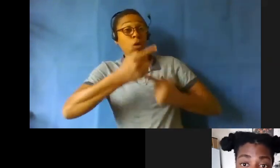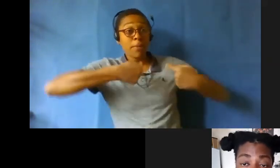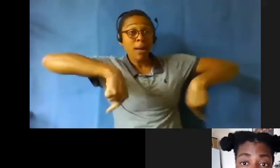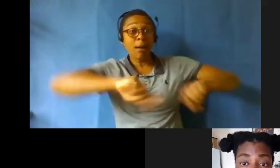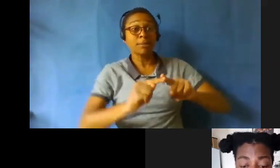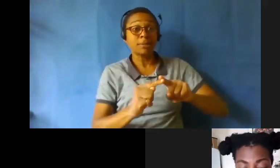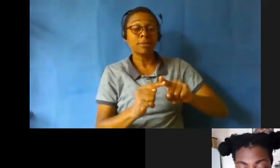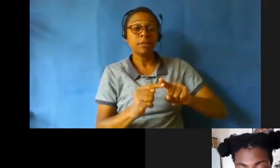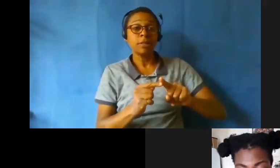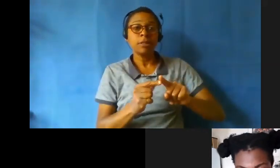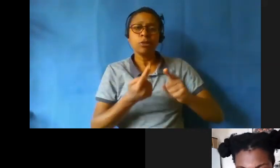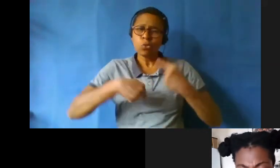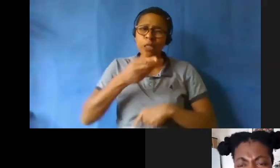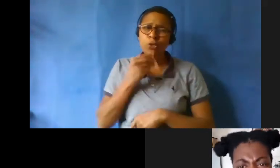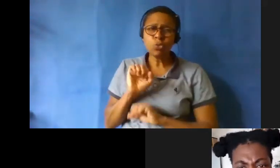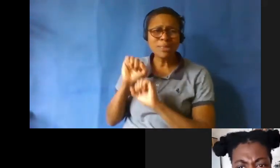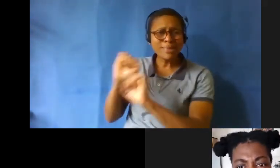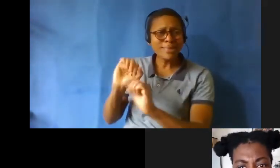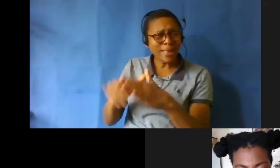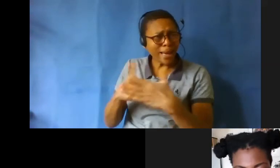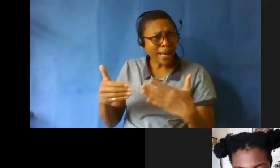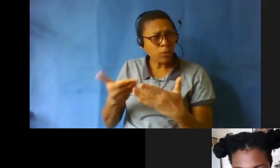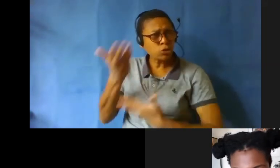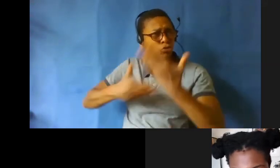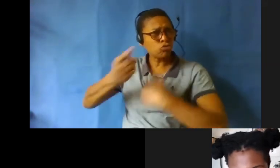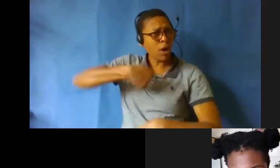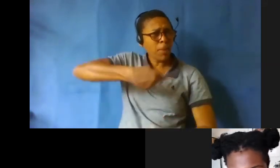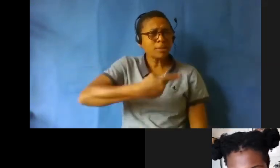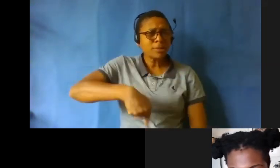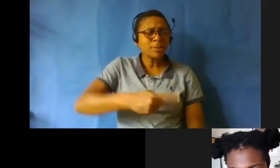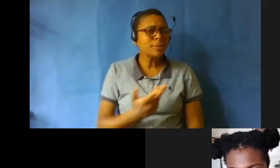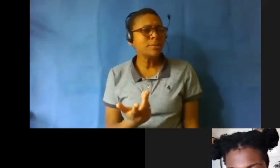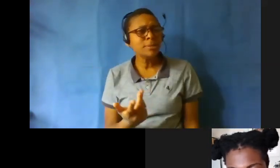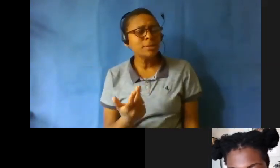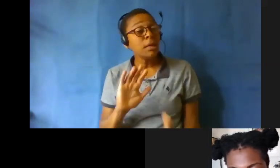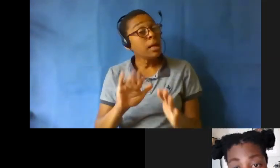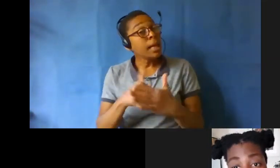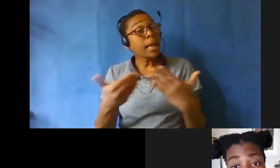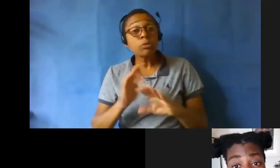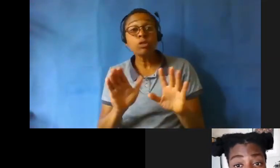have touched but is not, the language may not be the primary language how then do